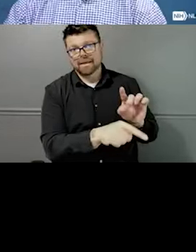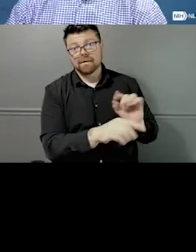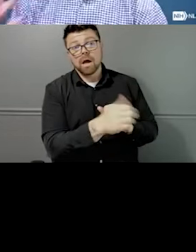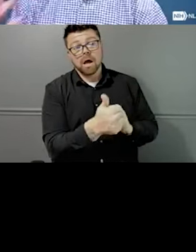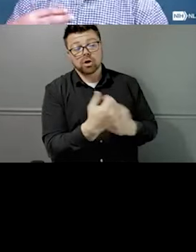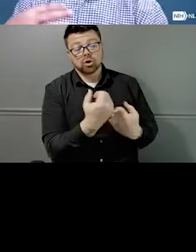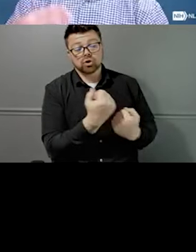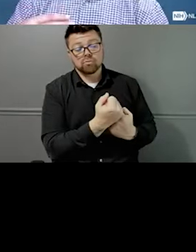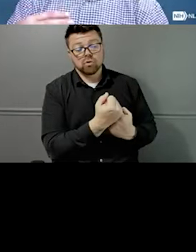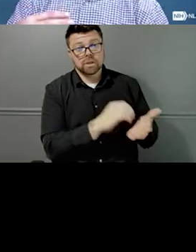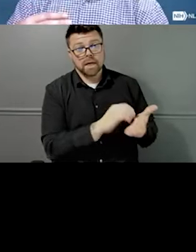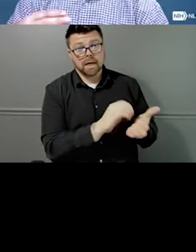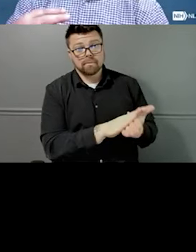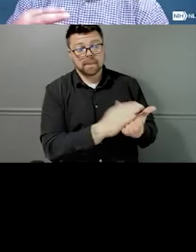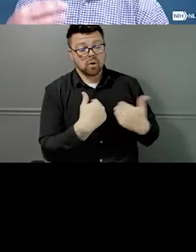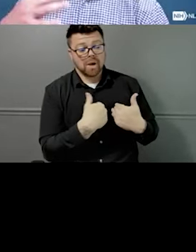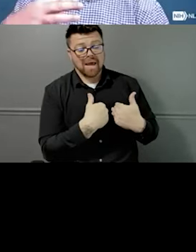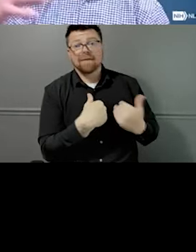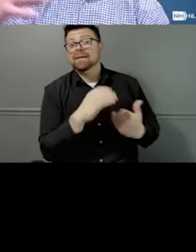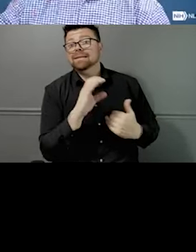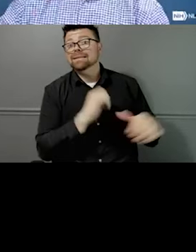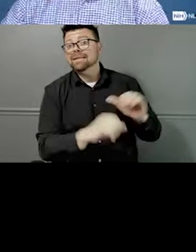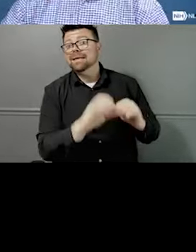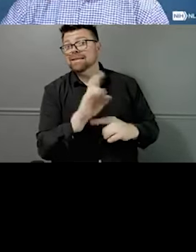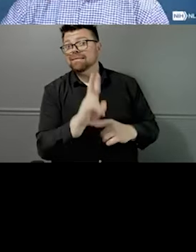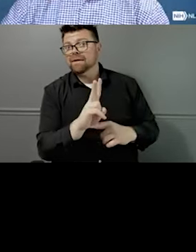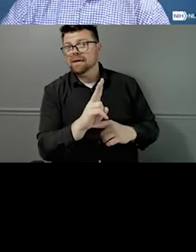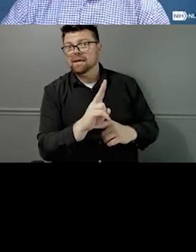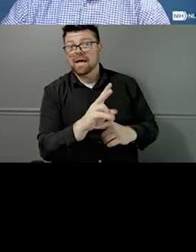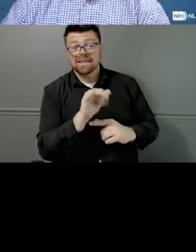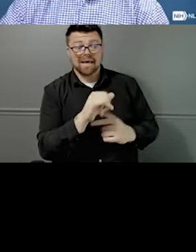that you have in SciENcv, we will automatically update it for you